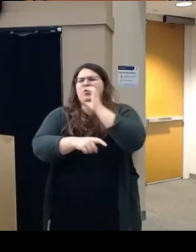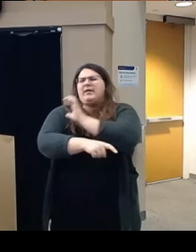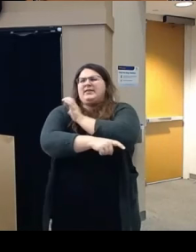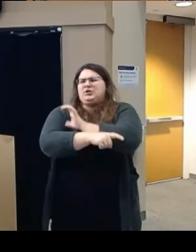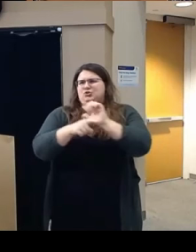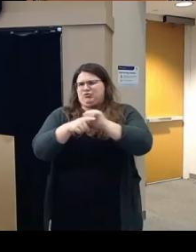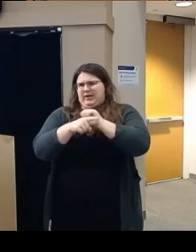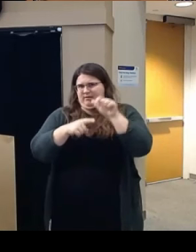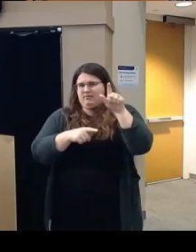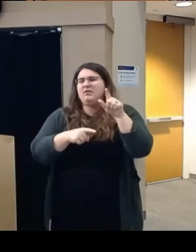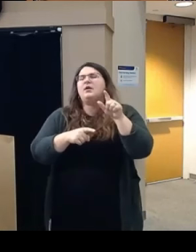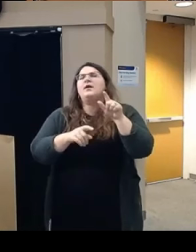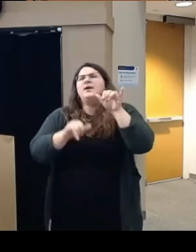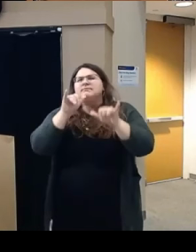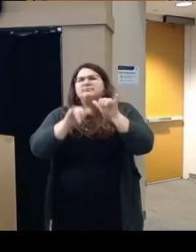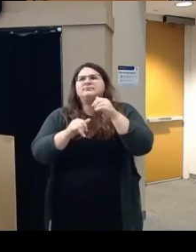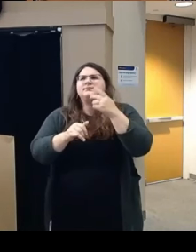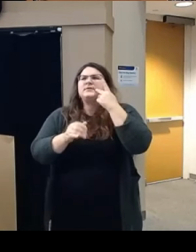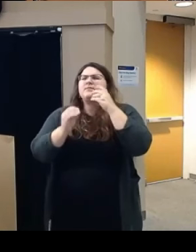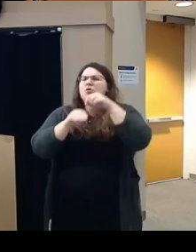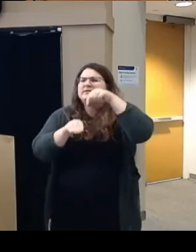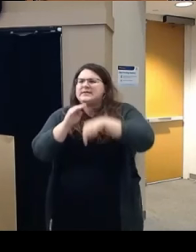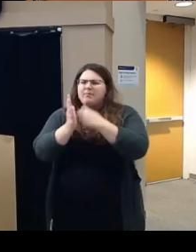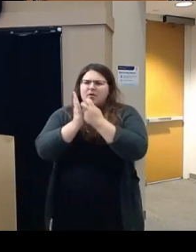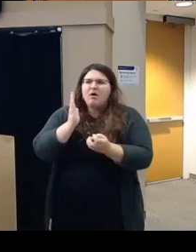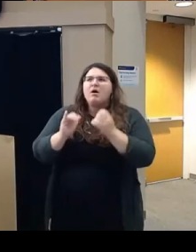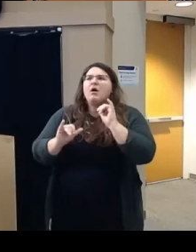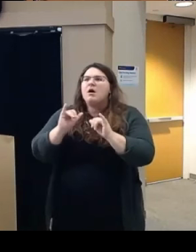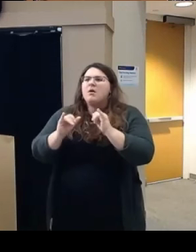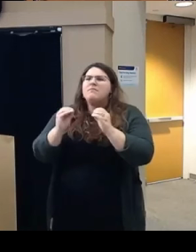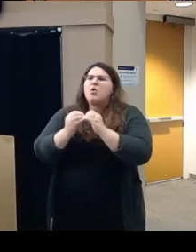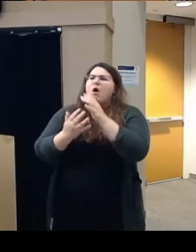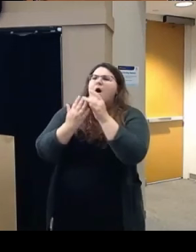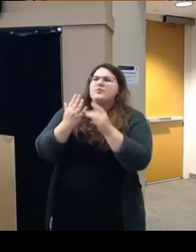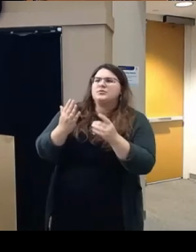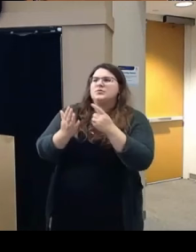really helped me do more of a deep dive into what are the possibilities within epic um and allowed